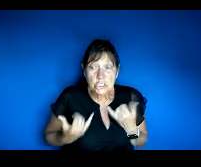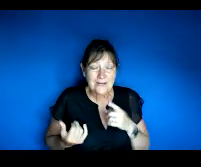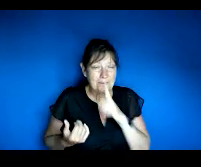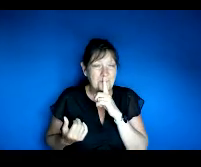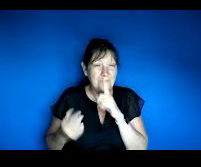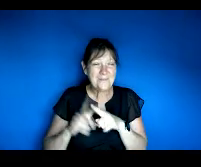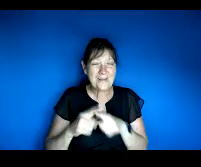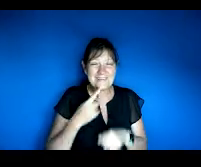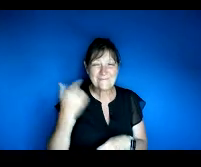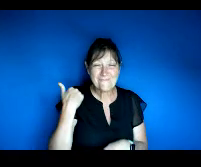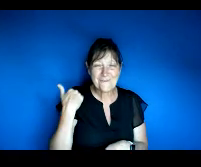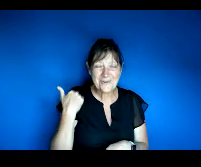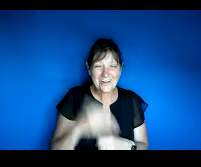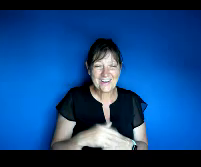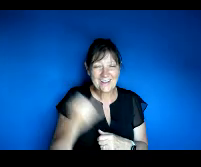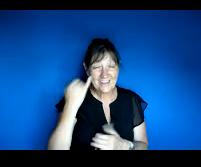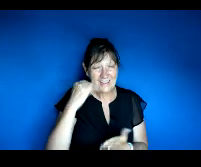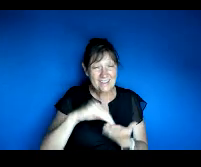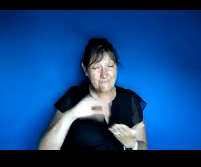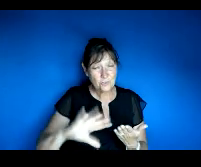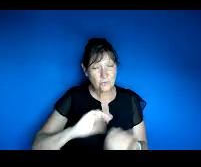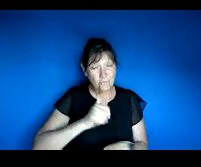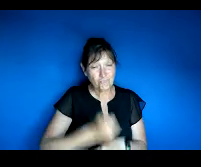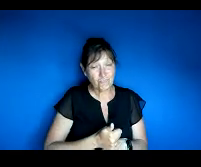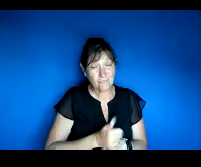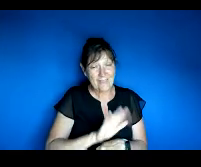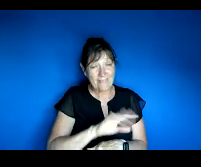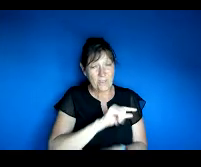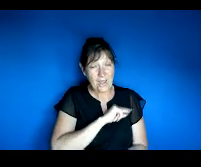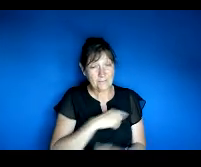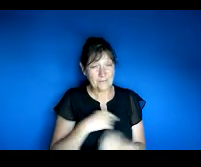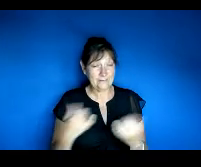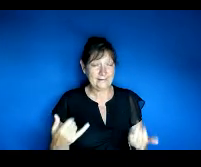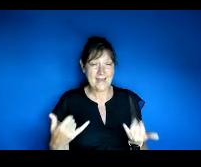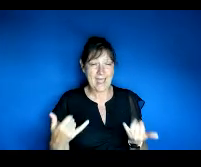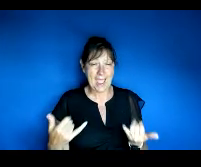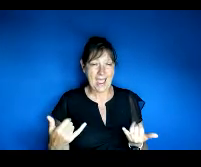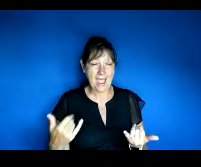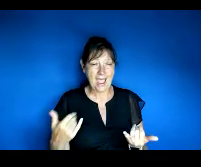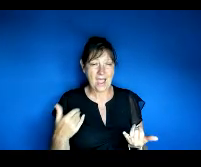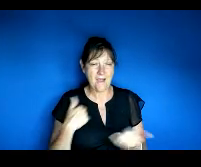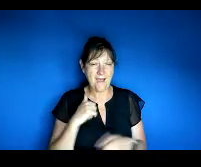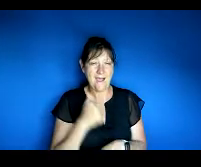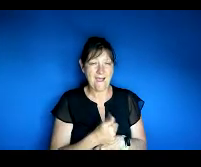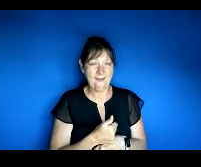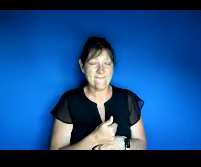if a student establishes their eligibility now and kind of has that meeting, provides documentation,